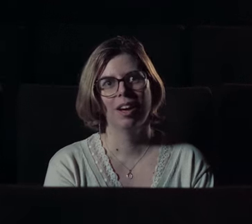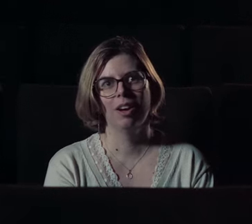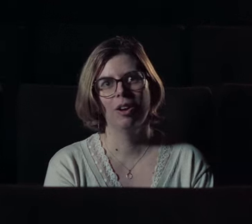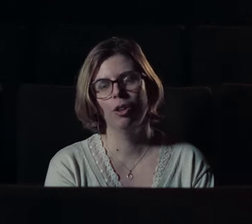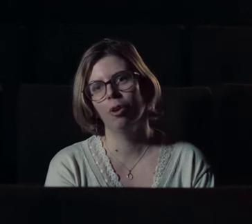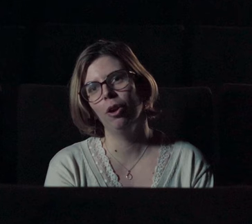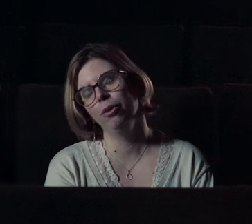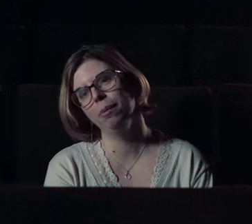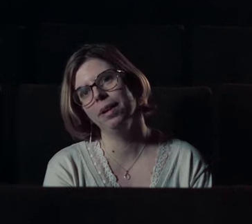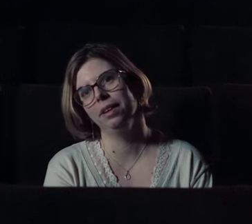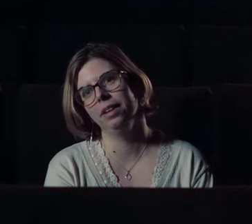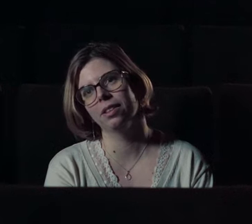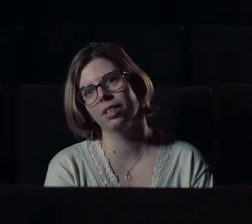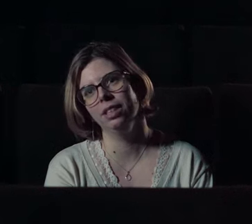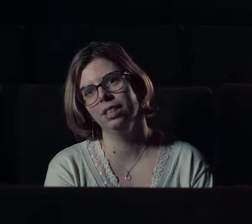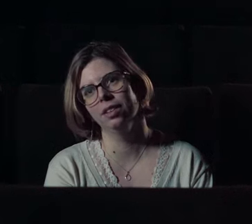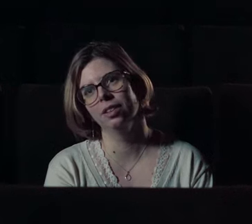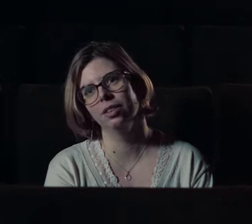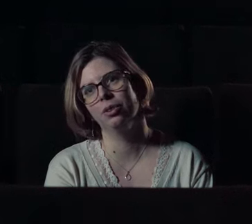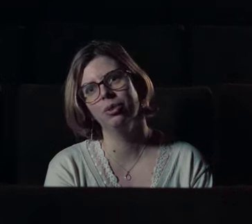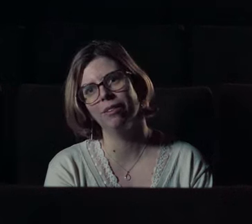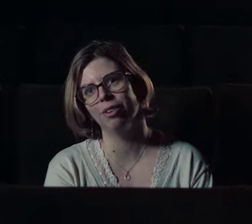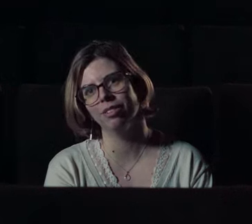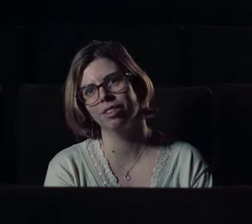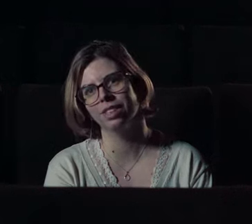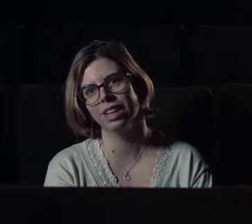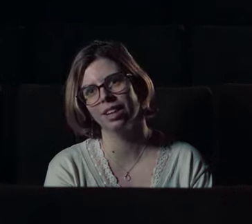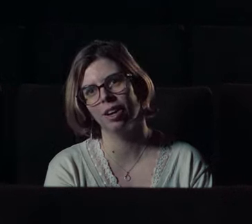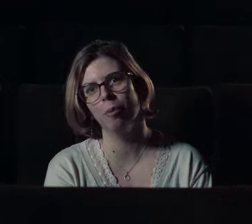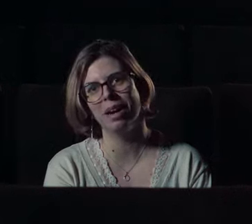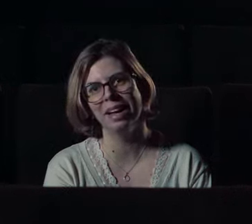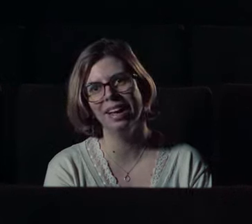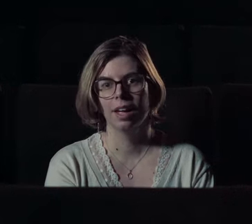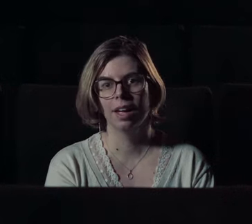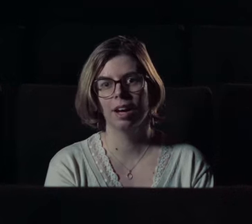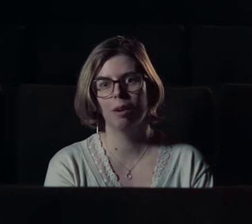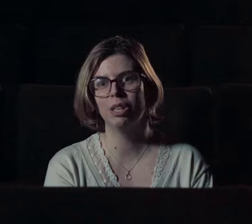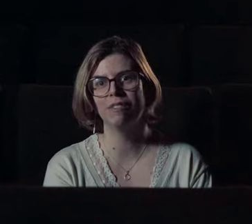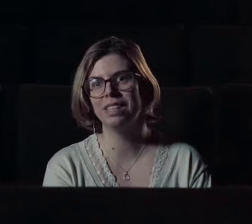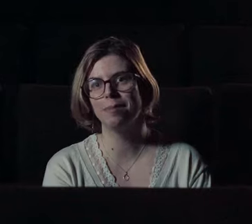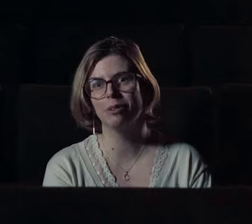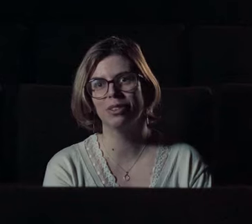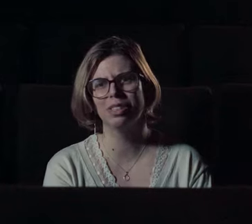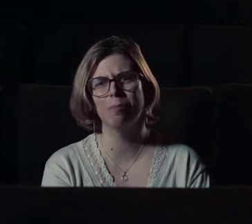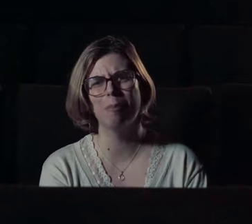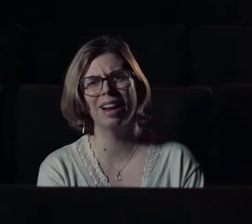When the film came out, the whole of France was talking about it. I had hearing friends who told me about it: